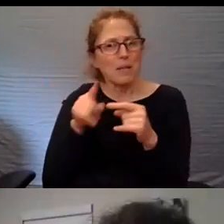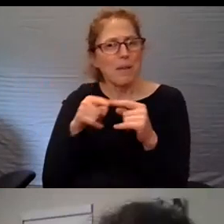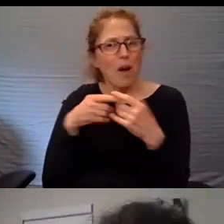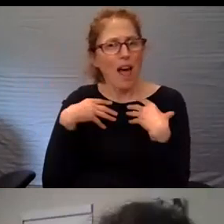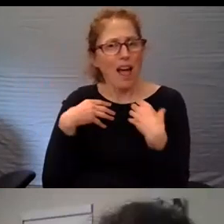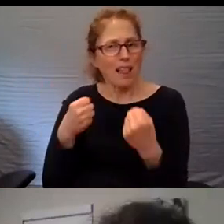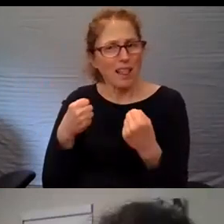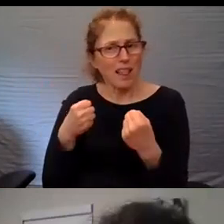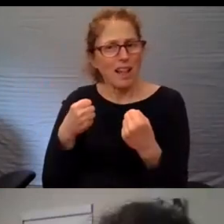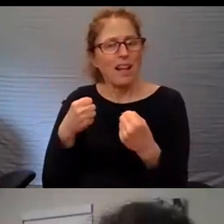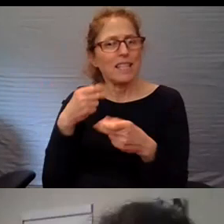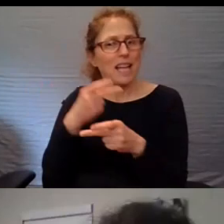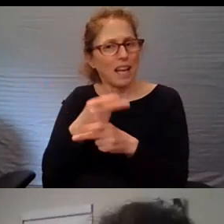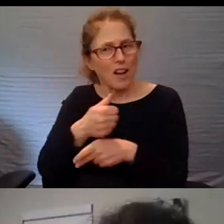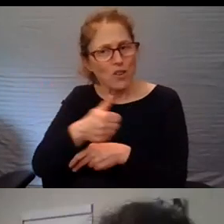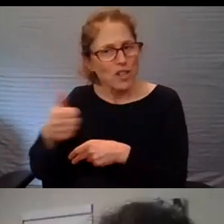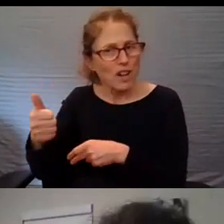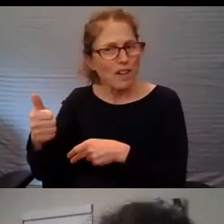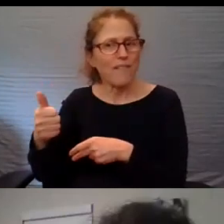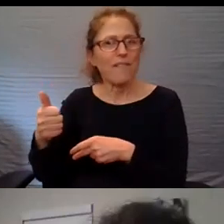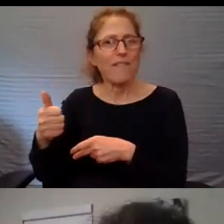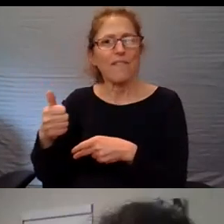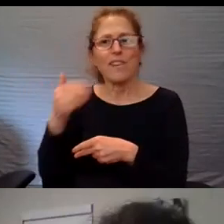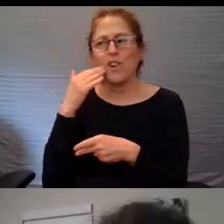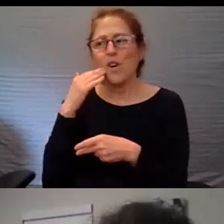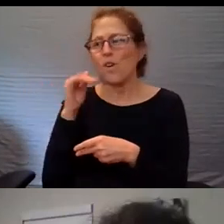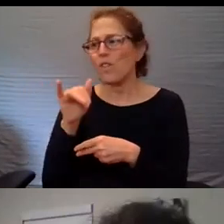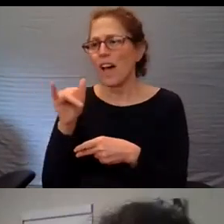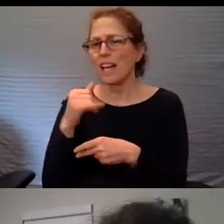and taking care of yourself. You know, as if it's something you can control.